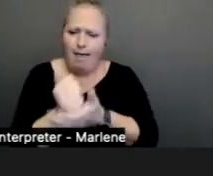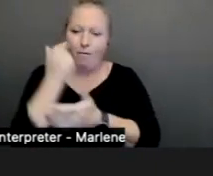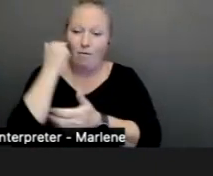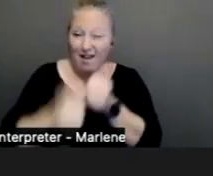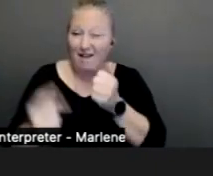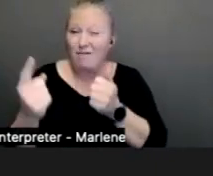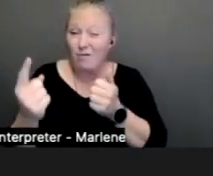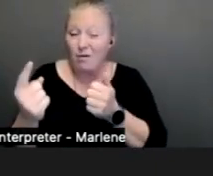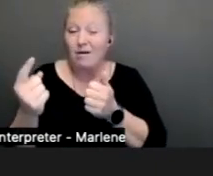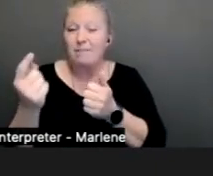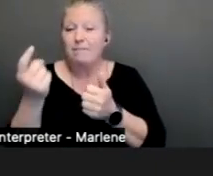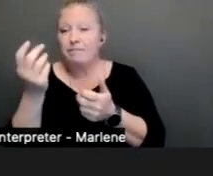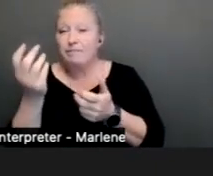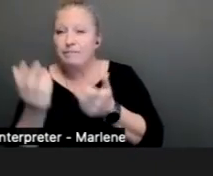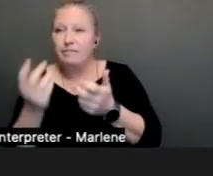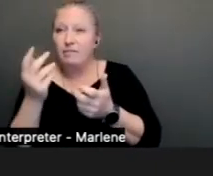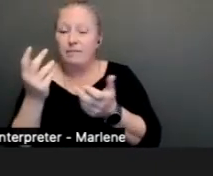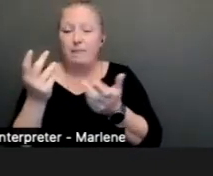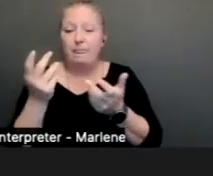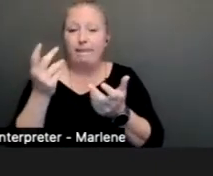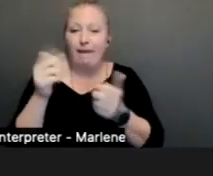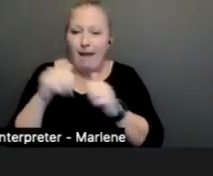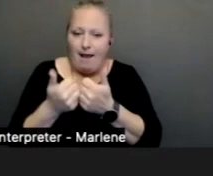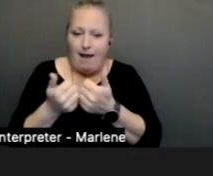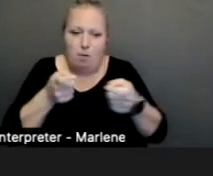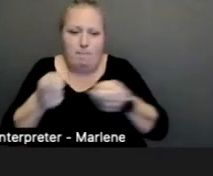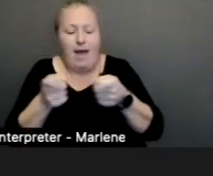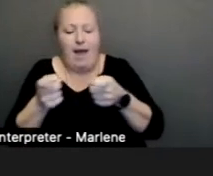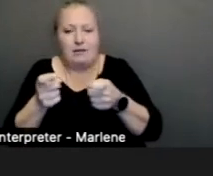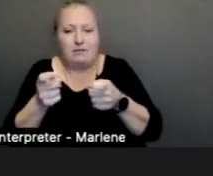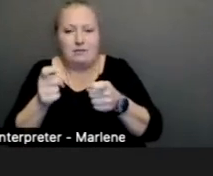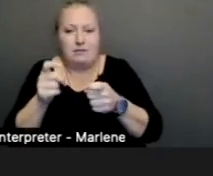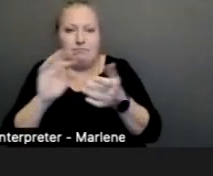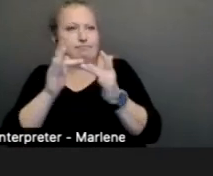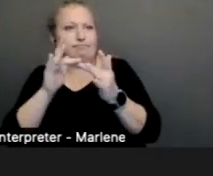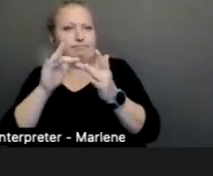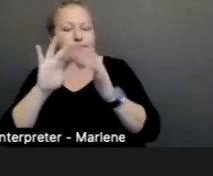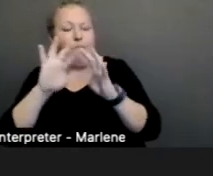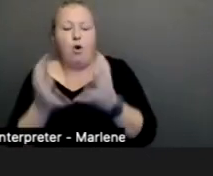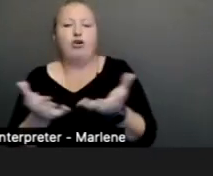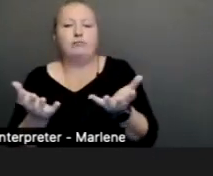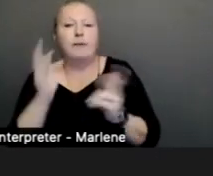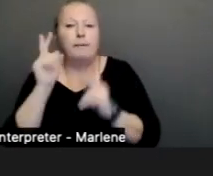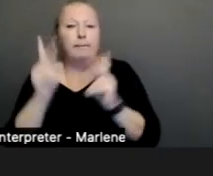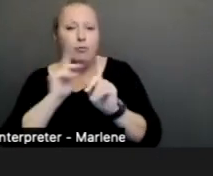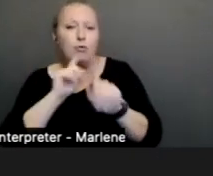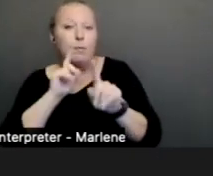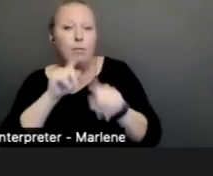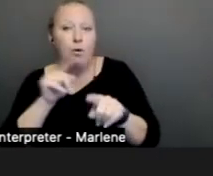on managing all this digital world. Folks are reporting that you know, they're losing 20 30